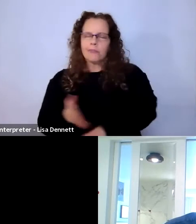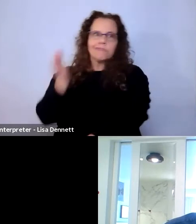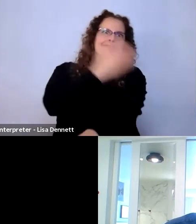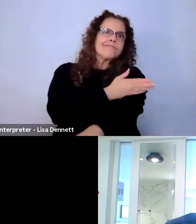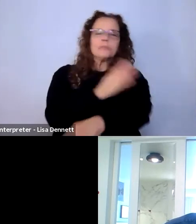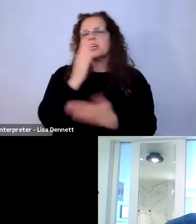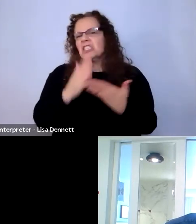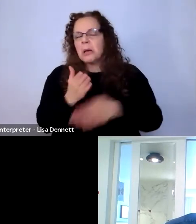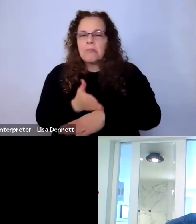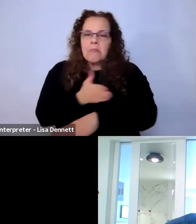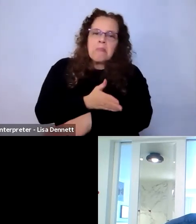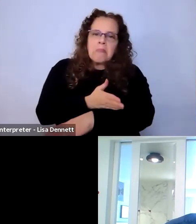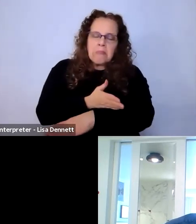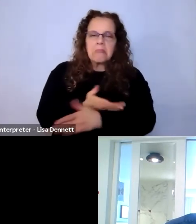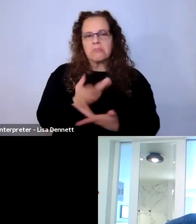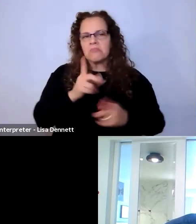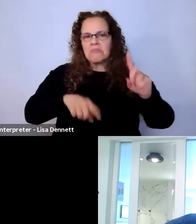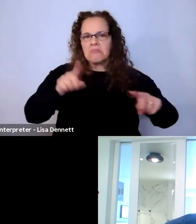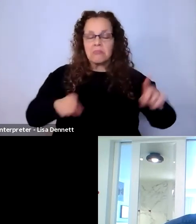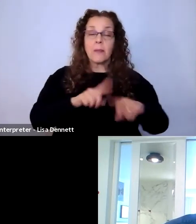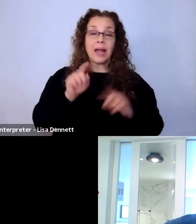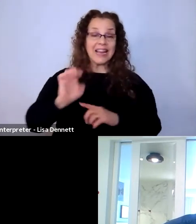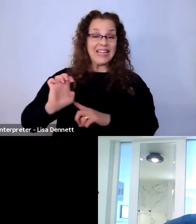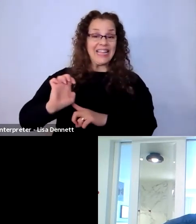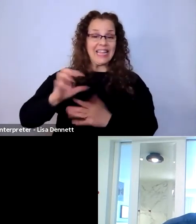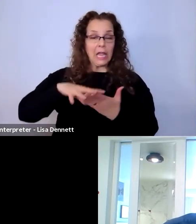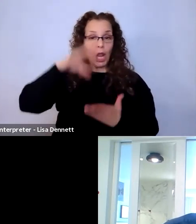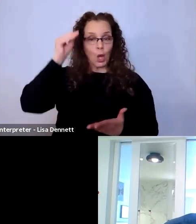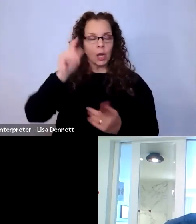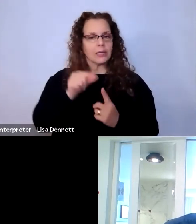e learning companies in particular understand particular region cove ID that